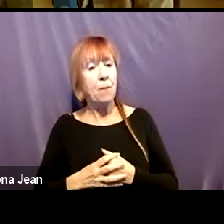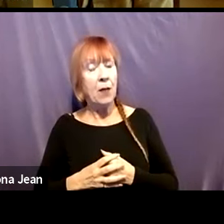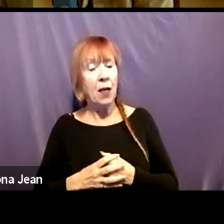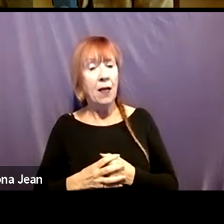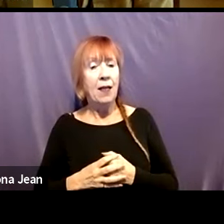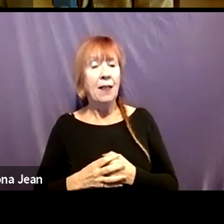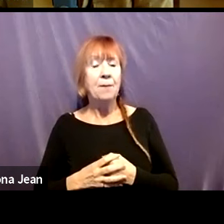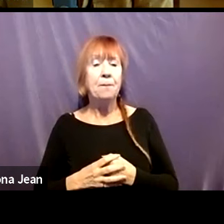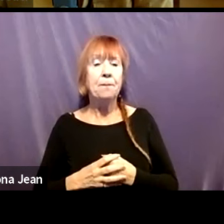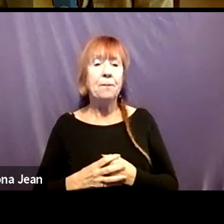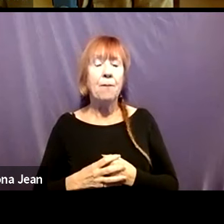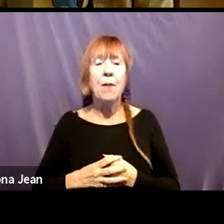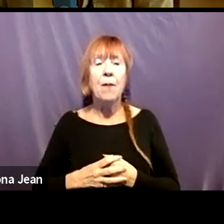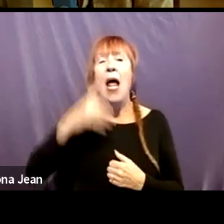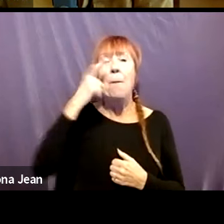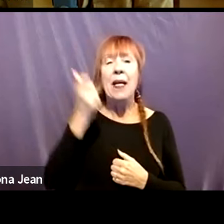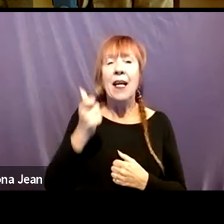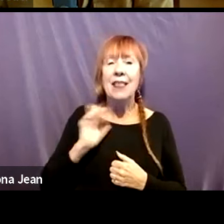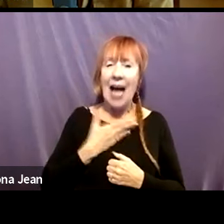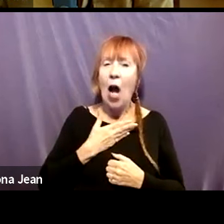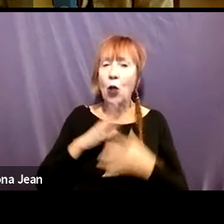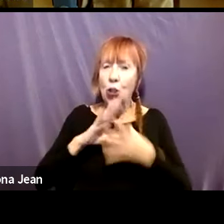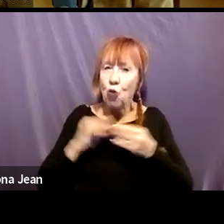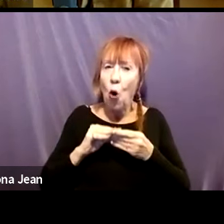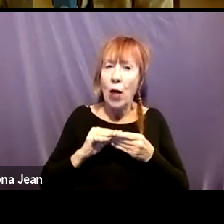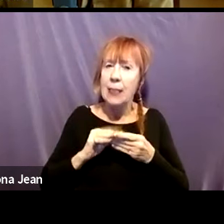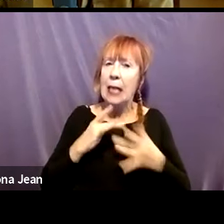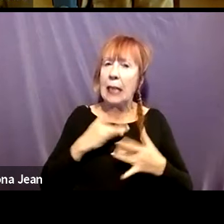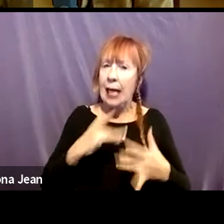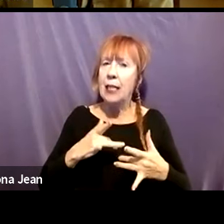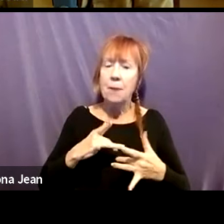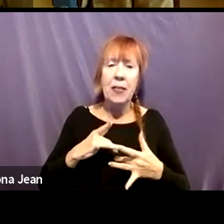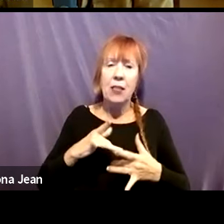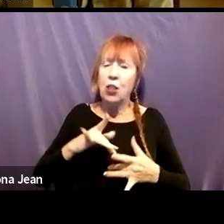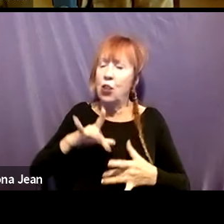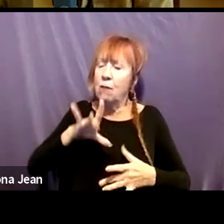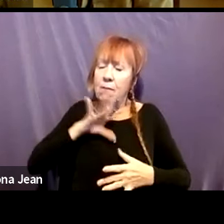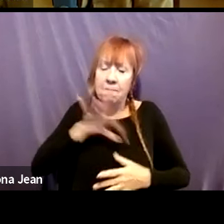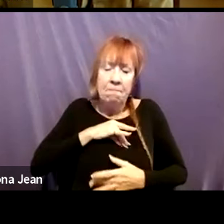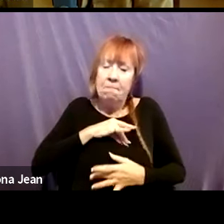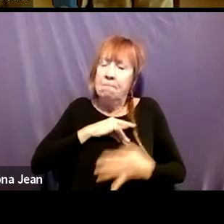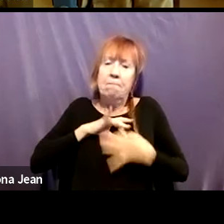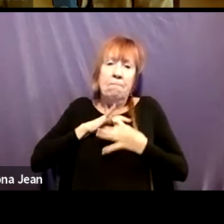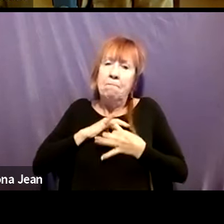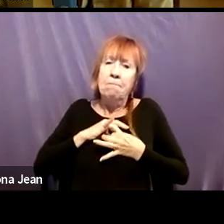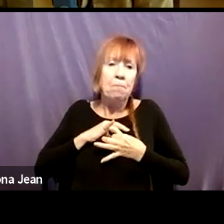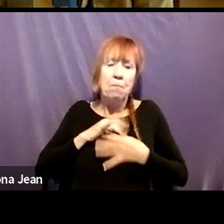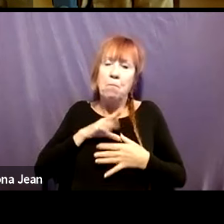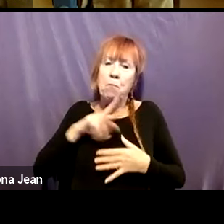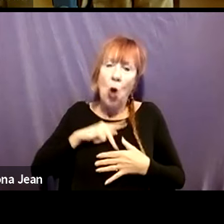because our stories are so personal, it should be able to come out in what you're pitching. You're not a robot. We're not mechanical people.